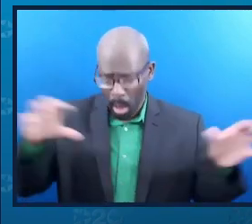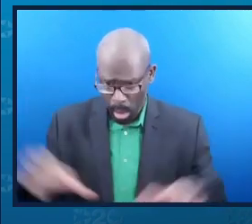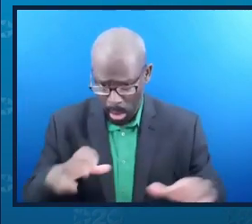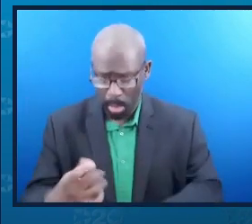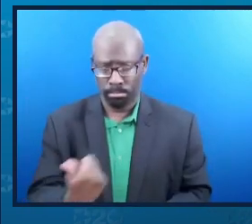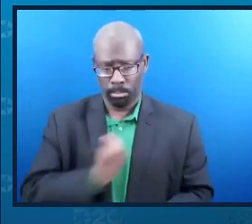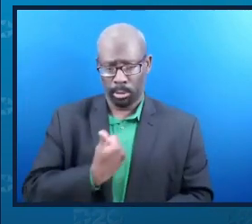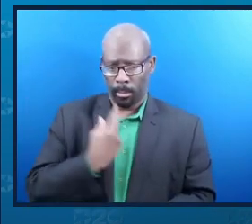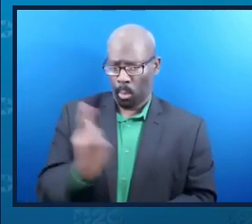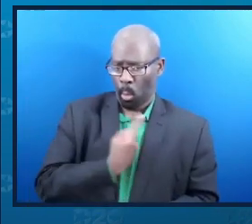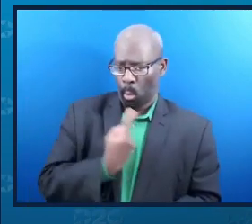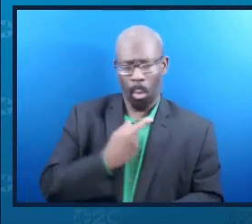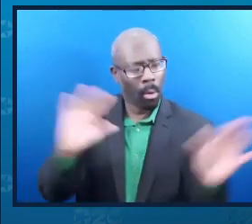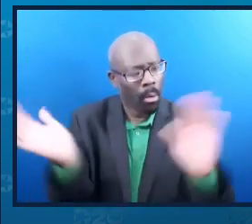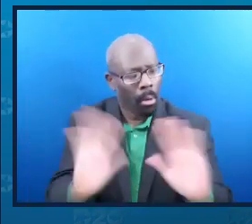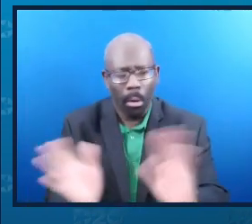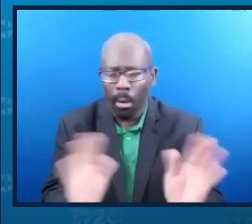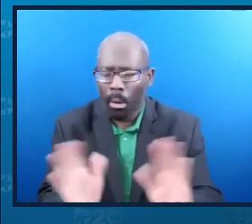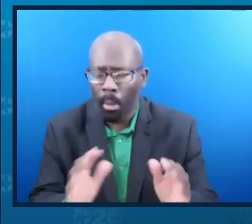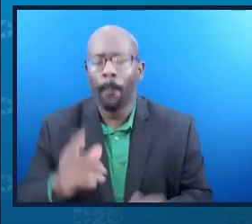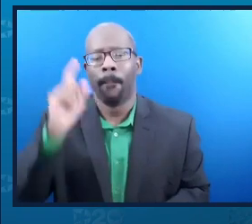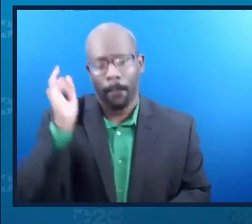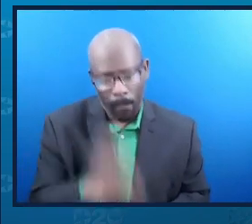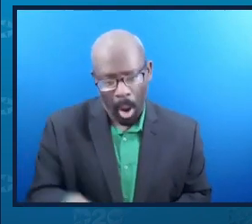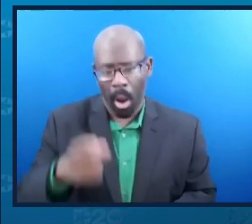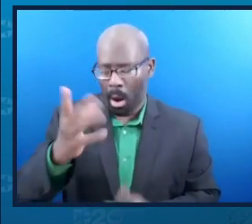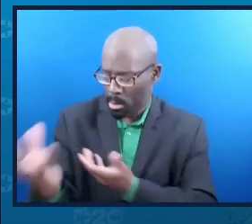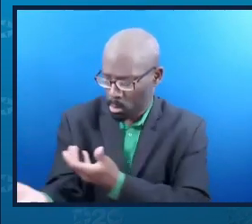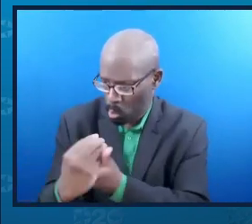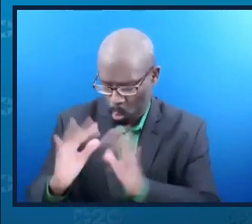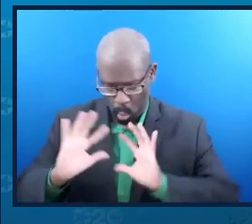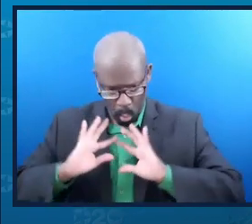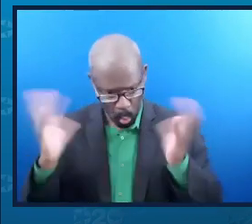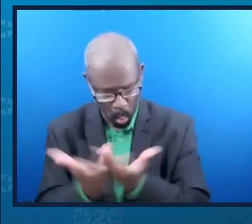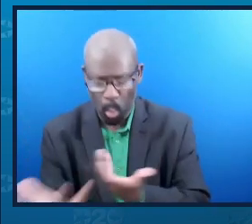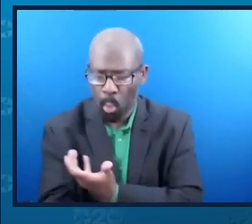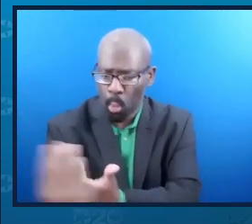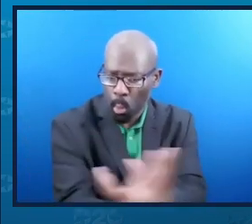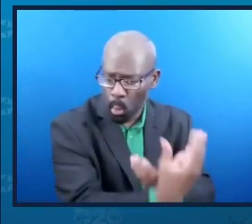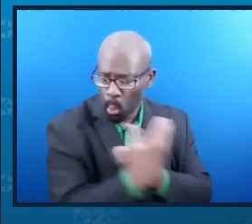EVERYTHING BETTER. FLAIRS ACTIVE AND INFORMED CITIZENRY.